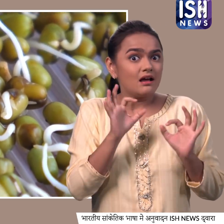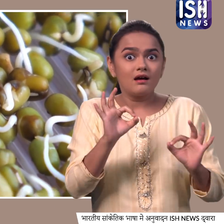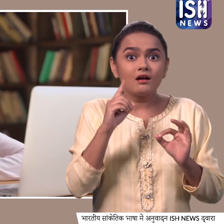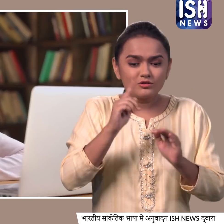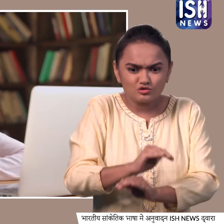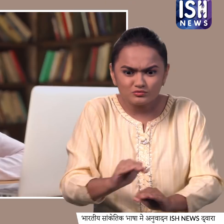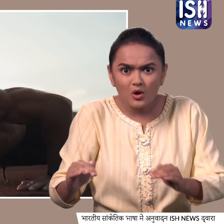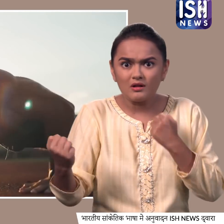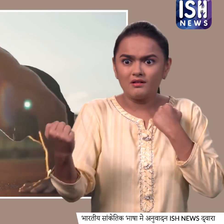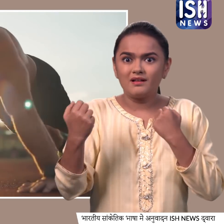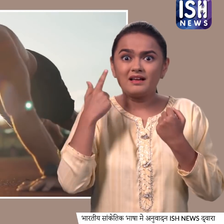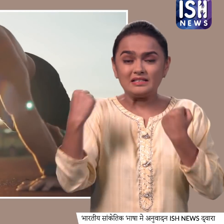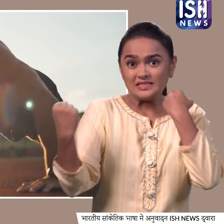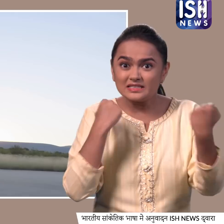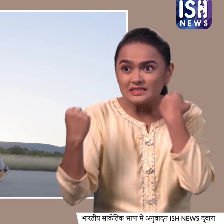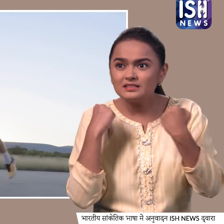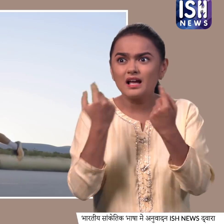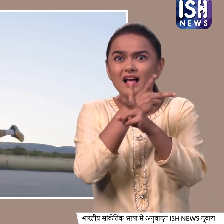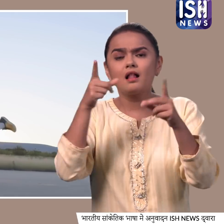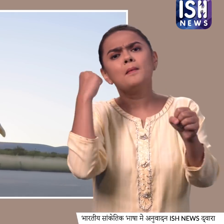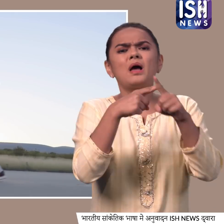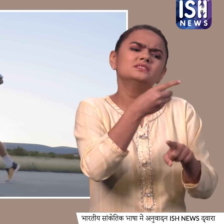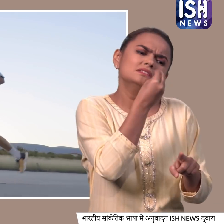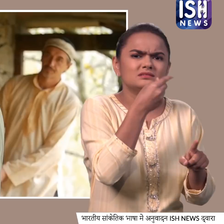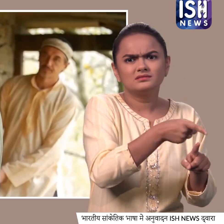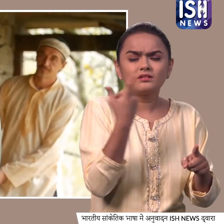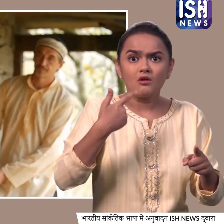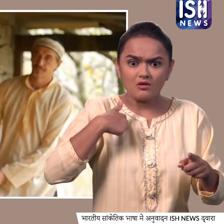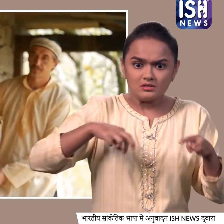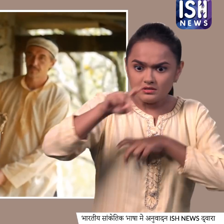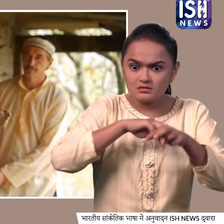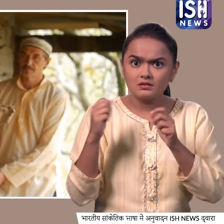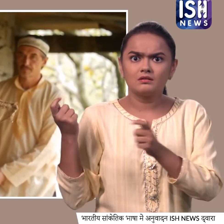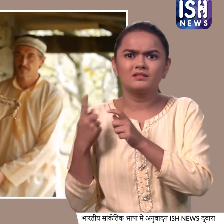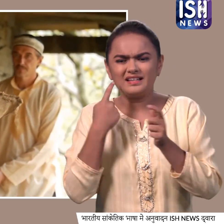like children, athletes, players who run a lot, workers who do a lot of physical labour